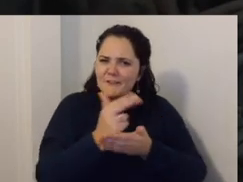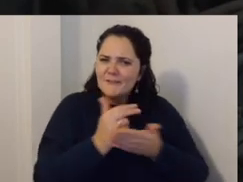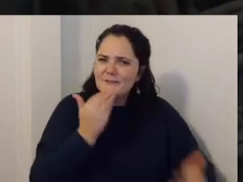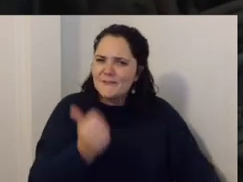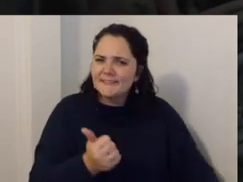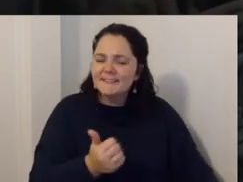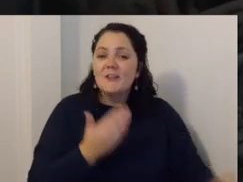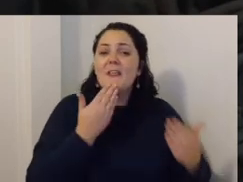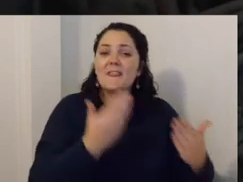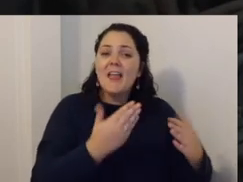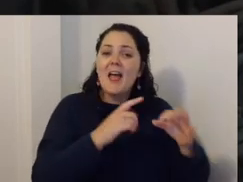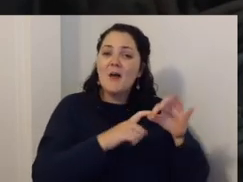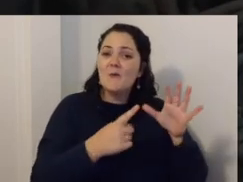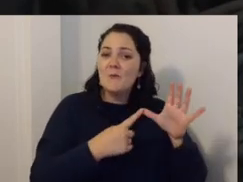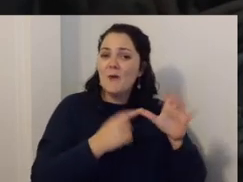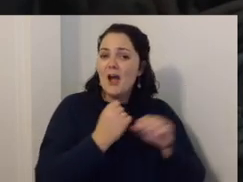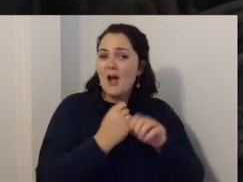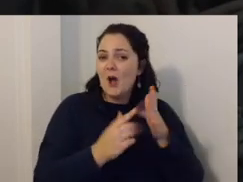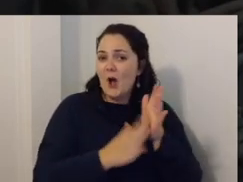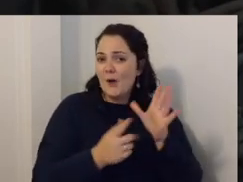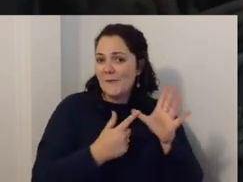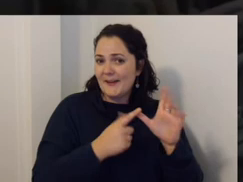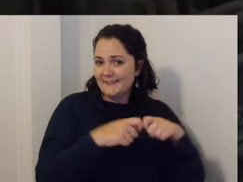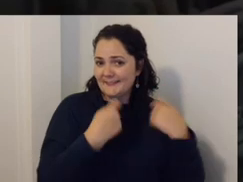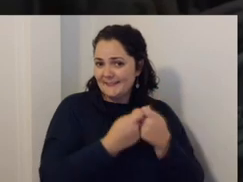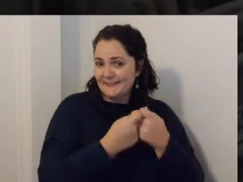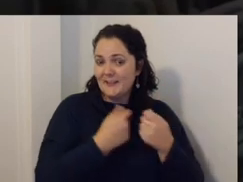Shannon and the team at QAGOMA and I'm sure I will be bumping into you at the European